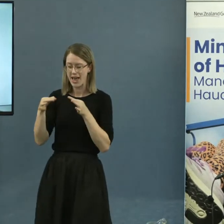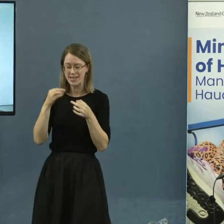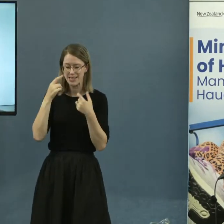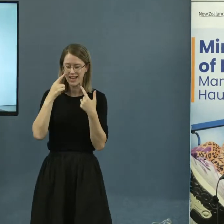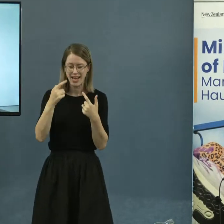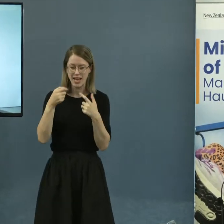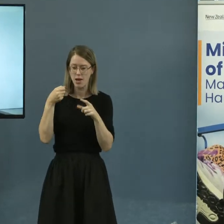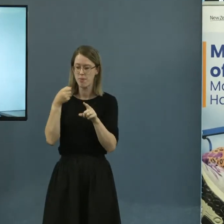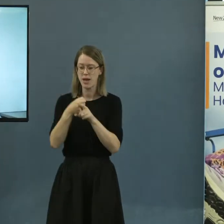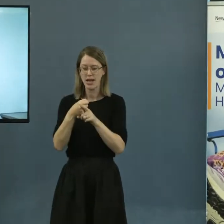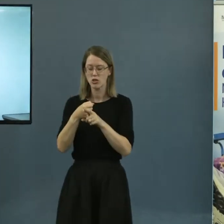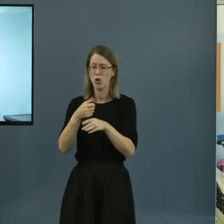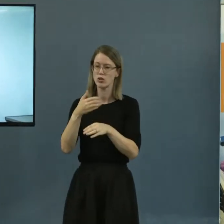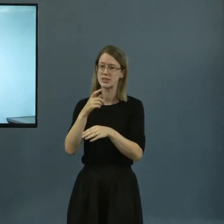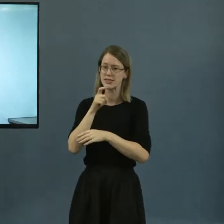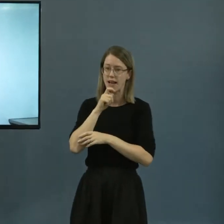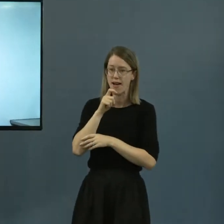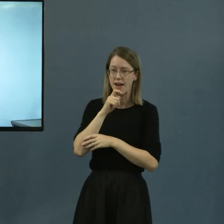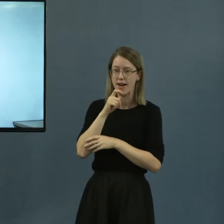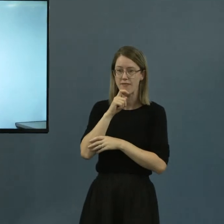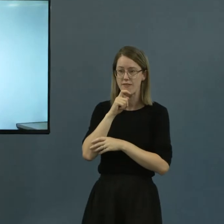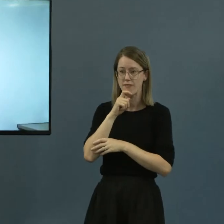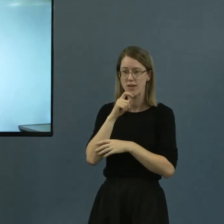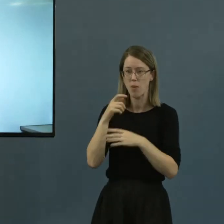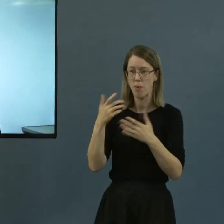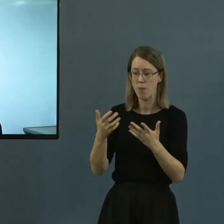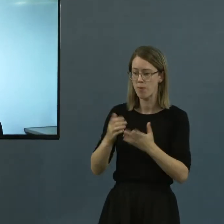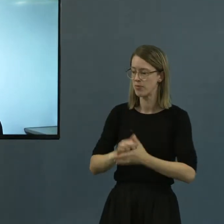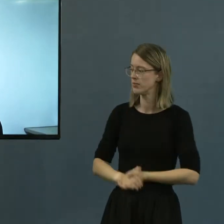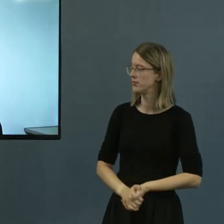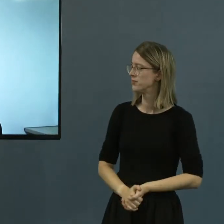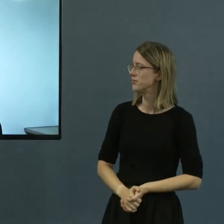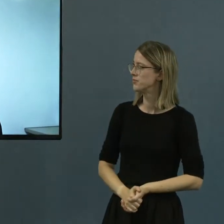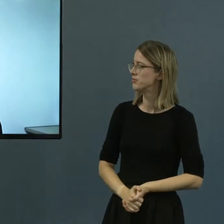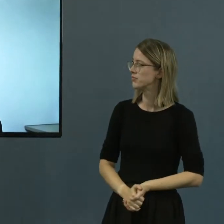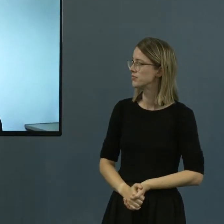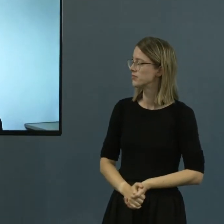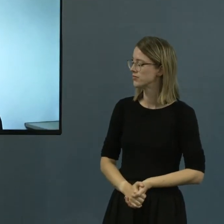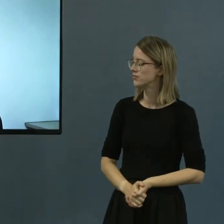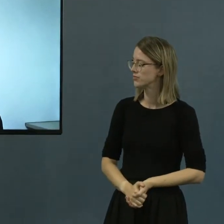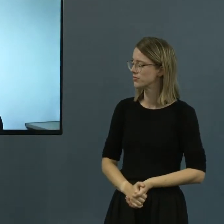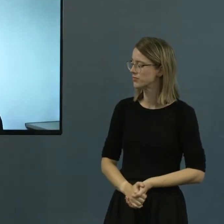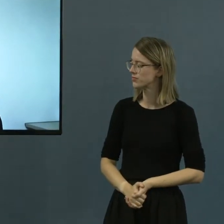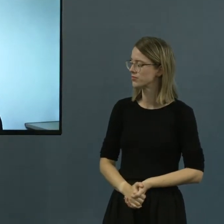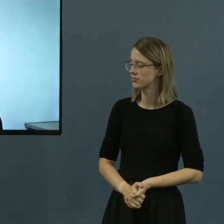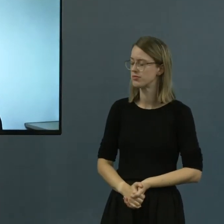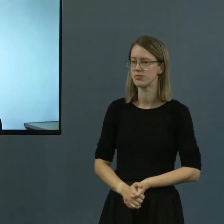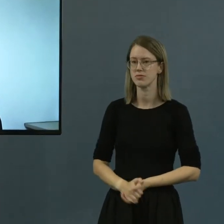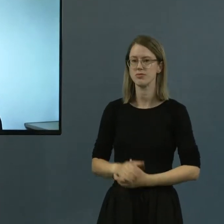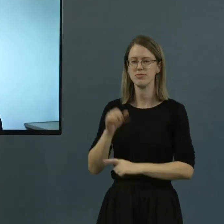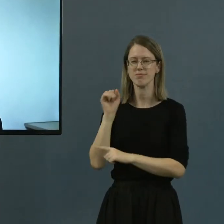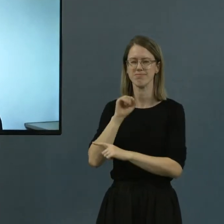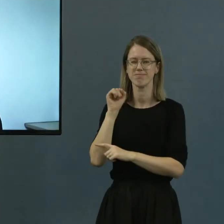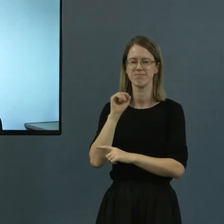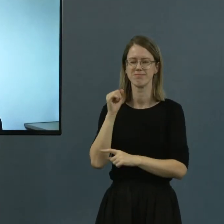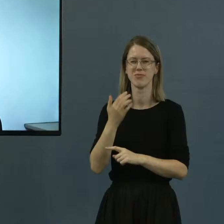planned care or the impact on